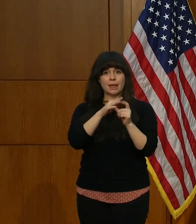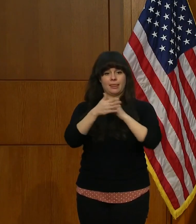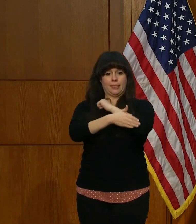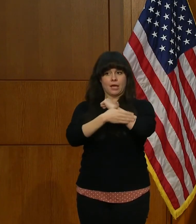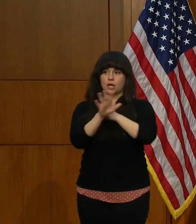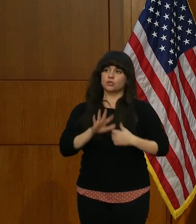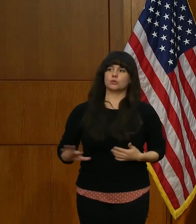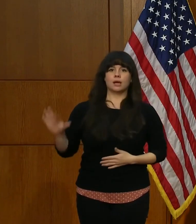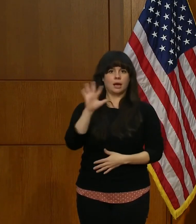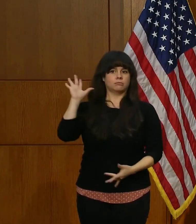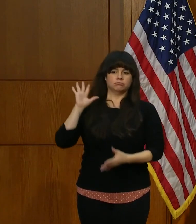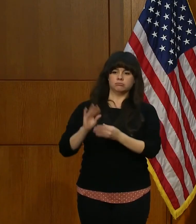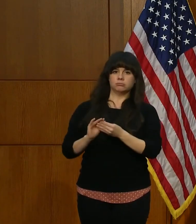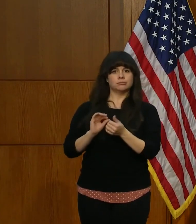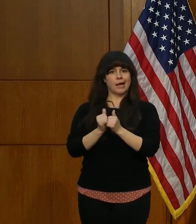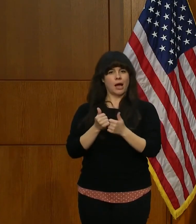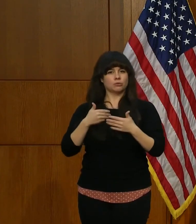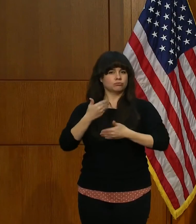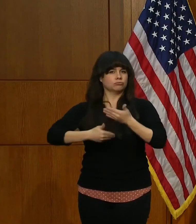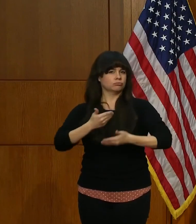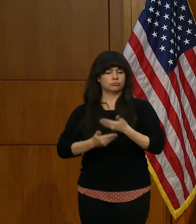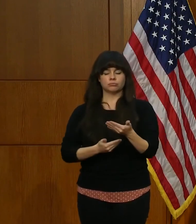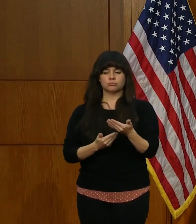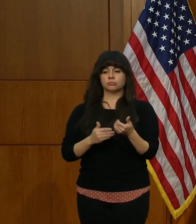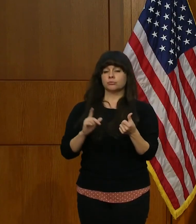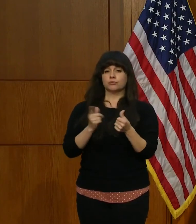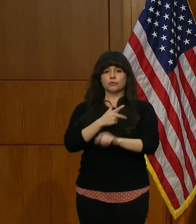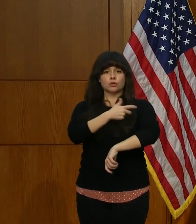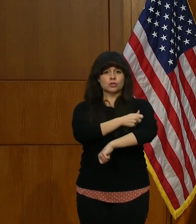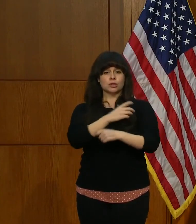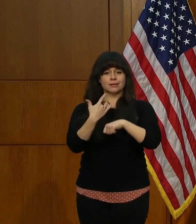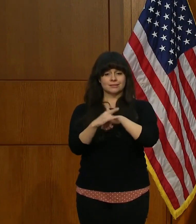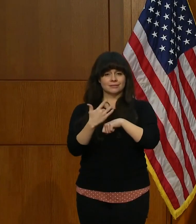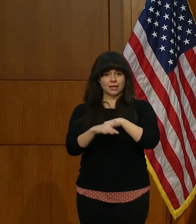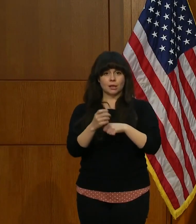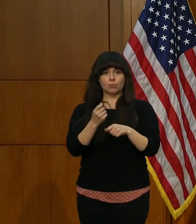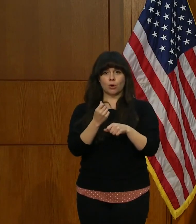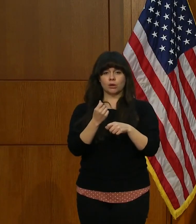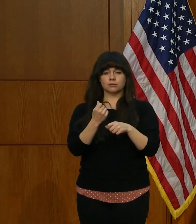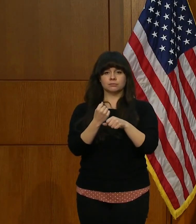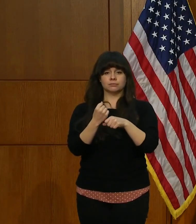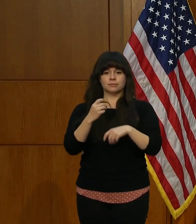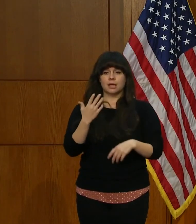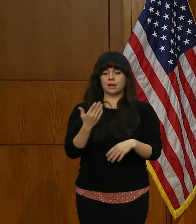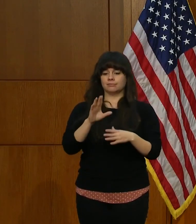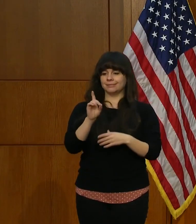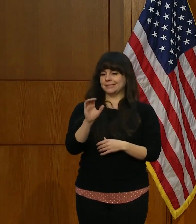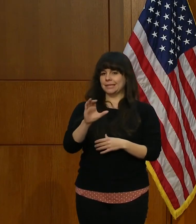START BY REMINDING EVERYONE WHERE WE ARE AS A COUNTRY. THE FIRST SHOT BECAME AVAILABLE IN